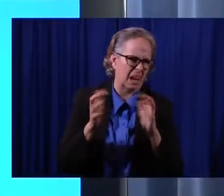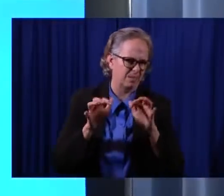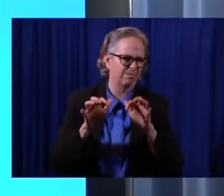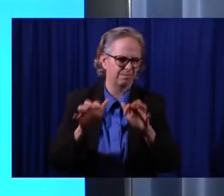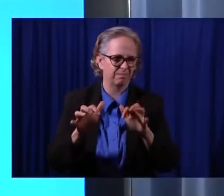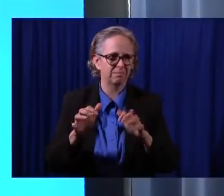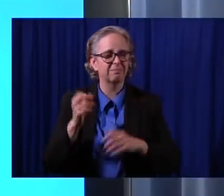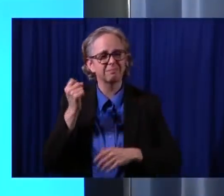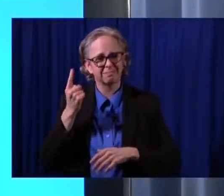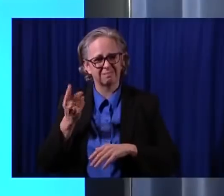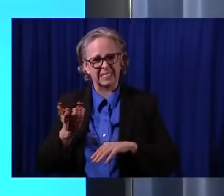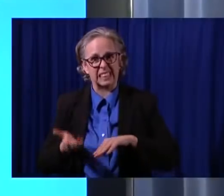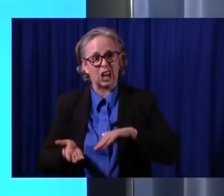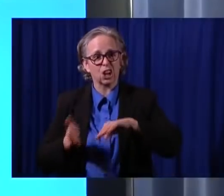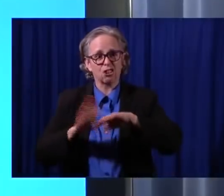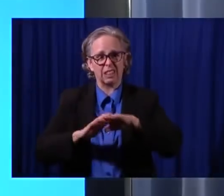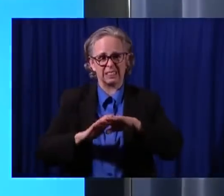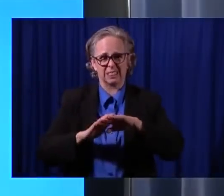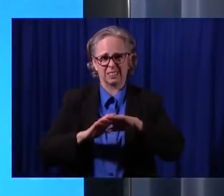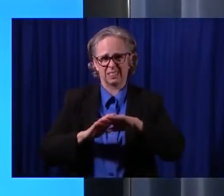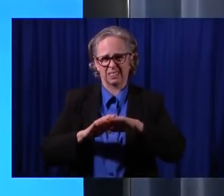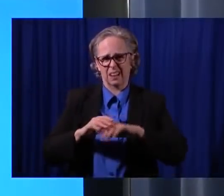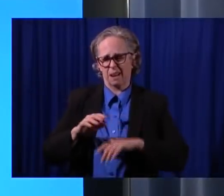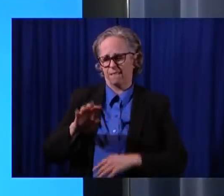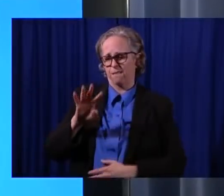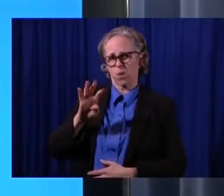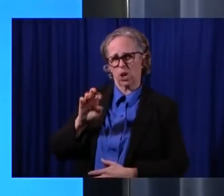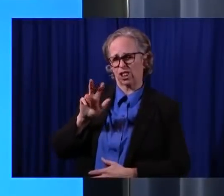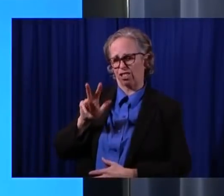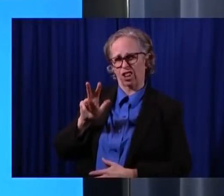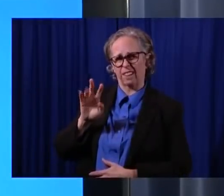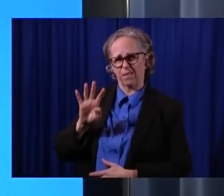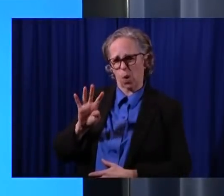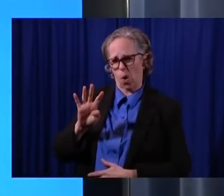LET ME GO TO THE NUMBERS, BRIEFLY THE CASE NUMBERS AND WE TALK ABOUT THE DATA THAT WERE